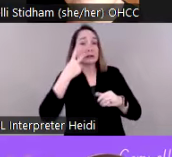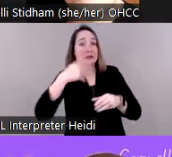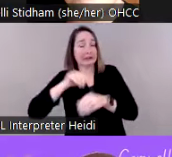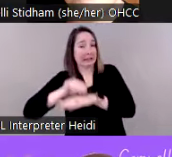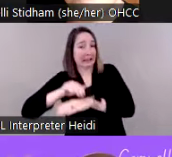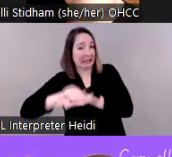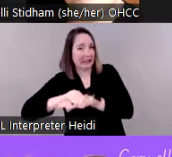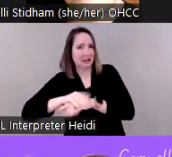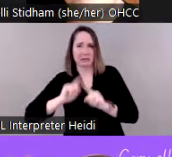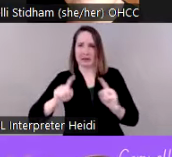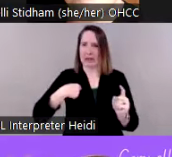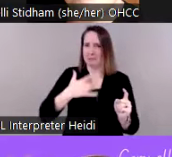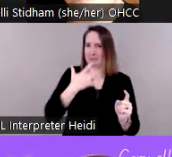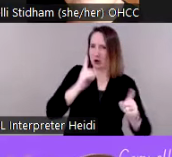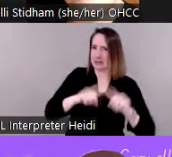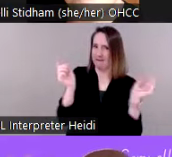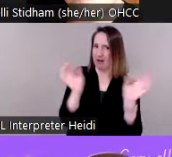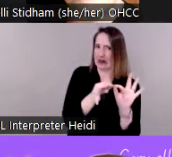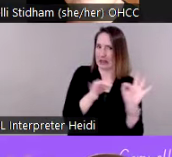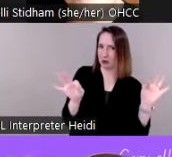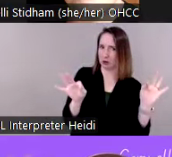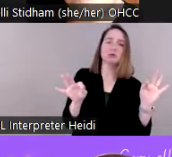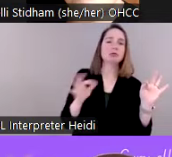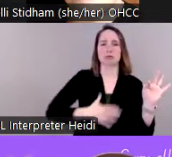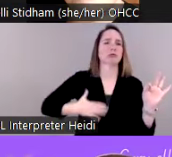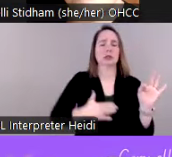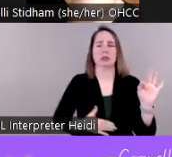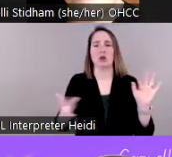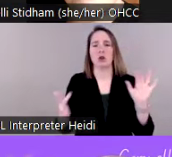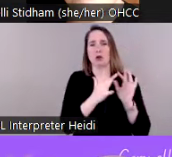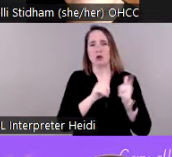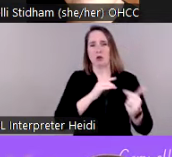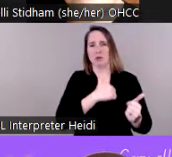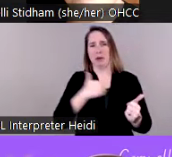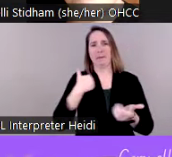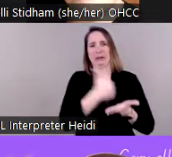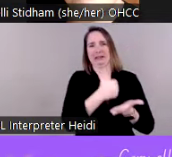and you need to take it in a different language, please just reach out to our